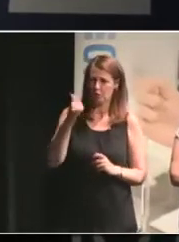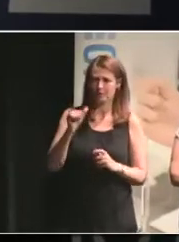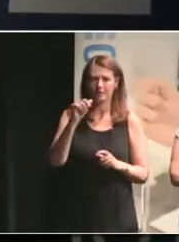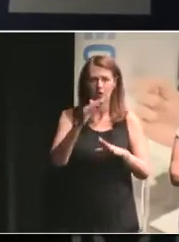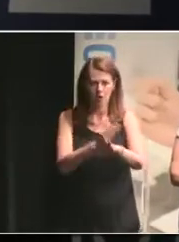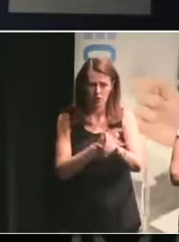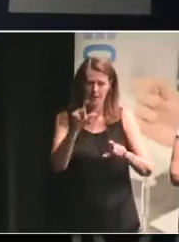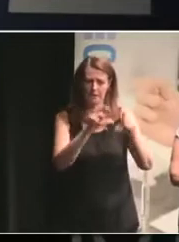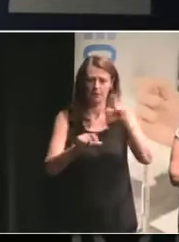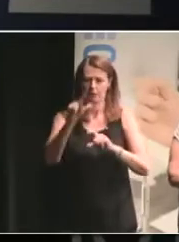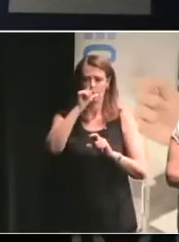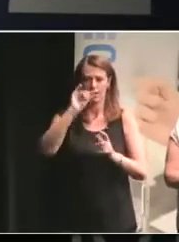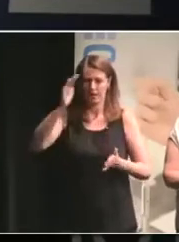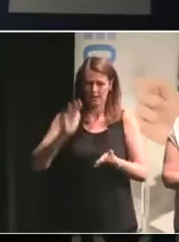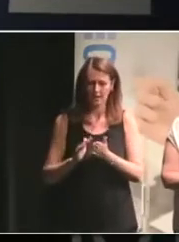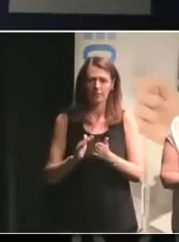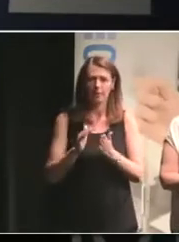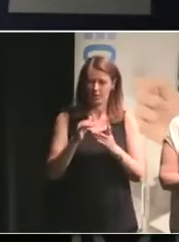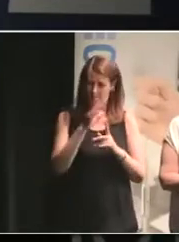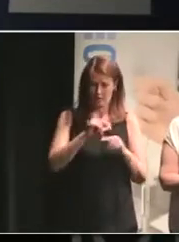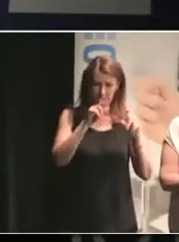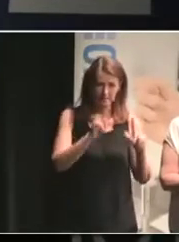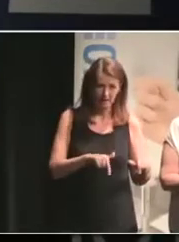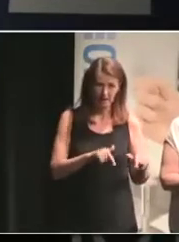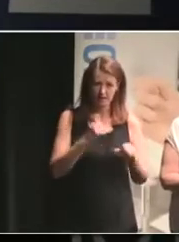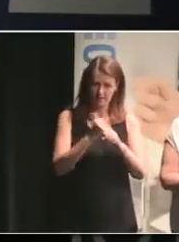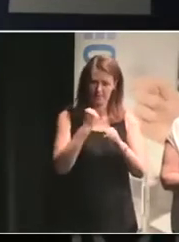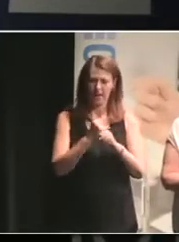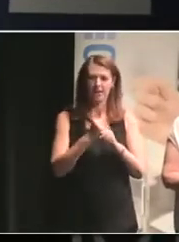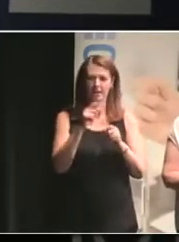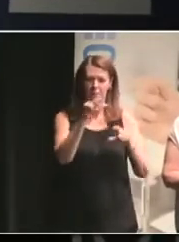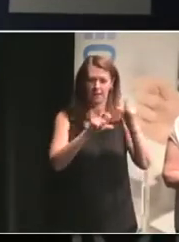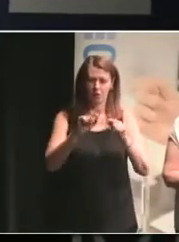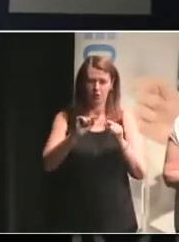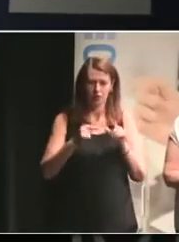to eliminate the generation of waste at the outset by making chemical reactions more efficient.